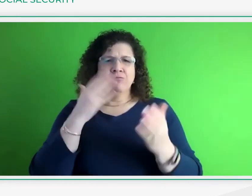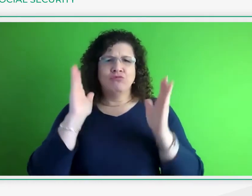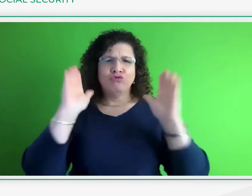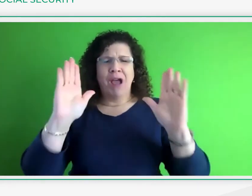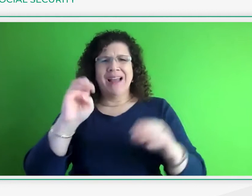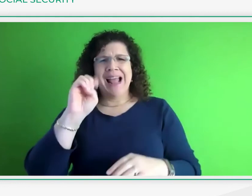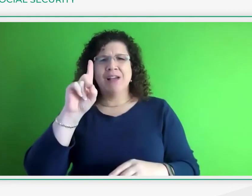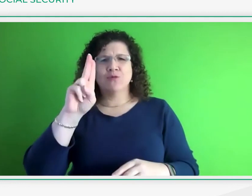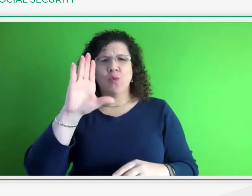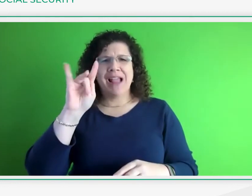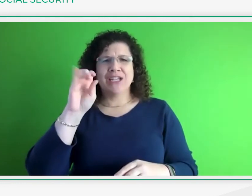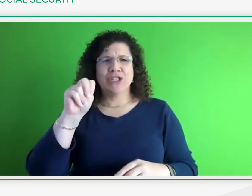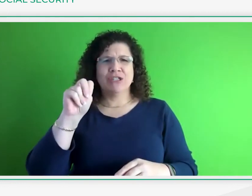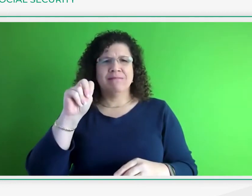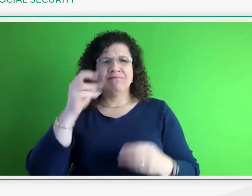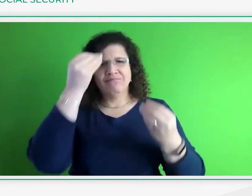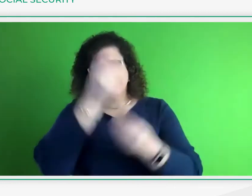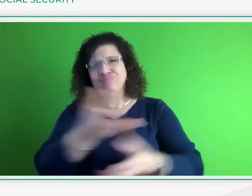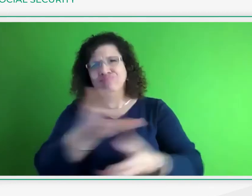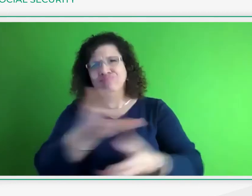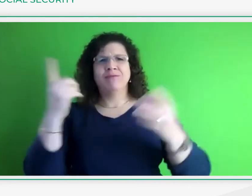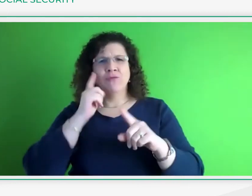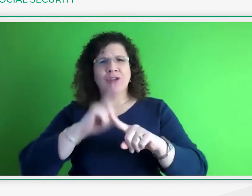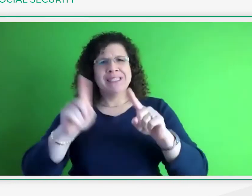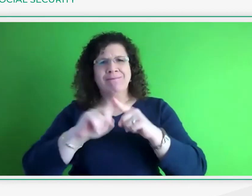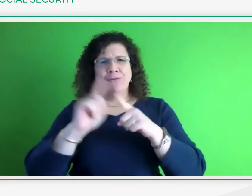This webinar is a great education, information, presentation,